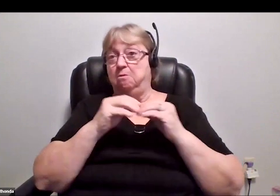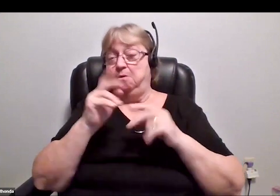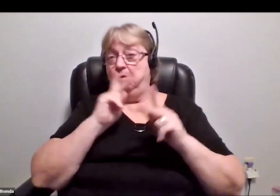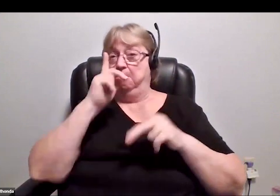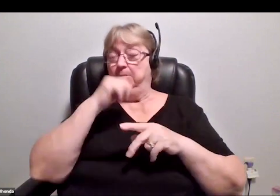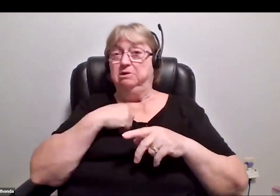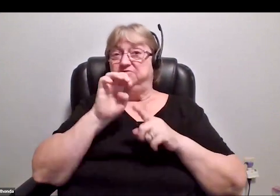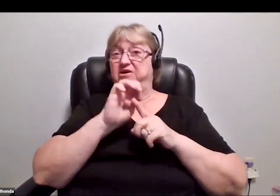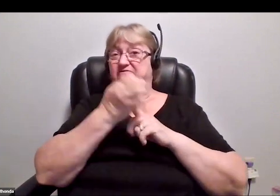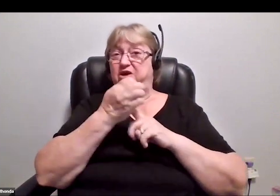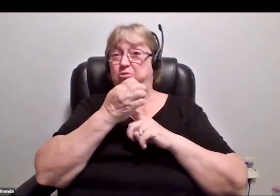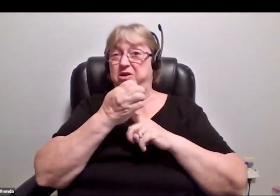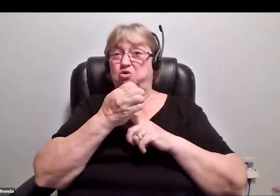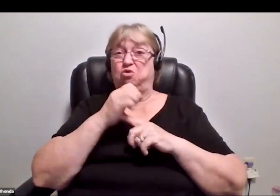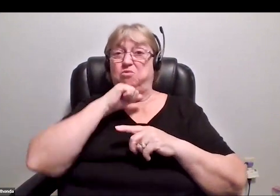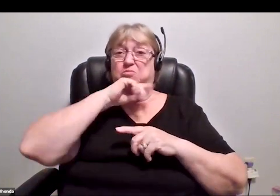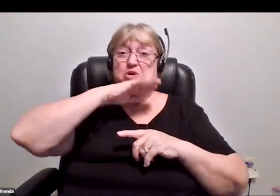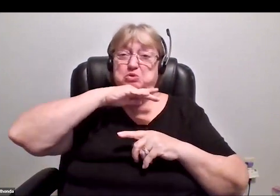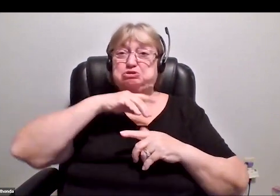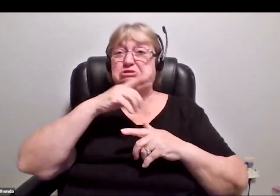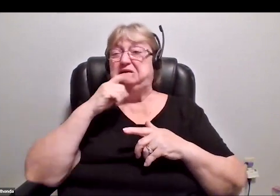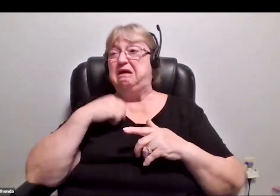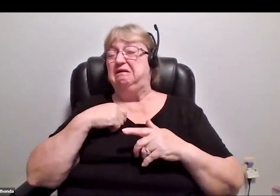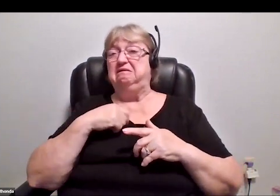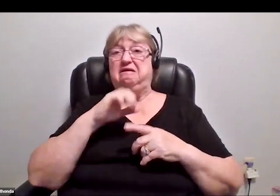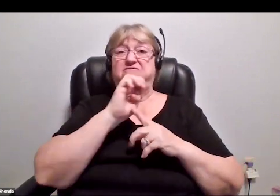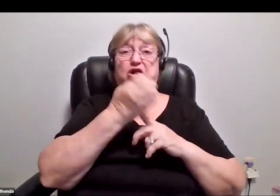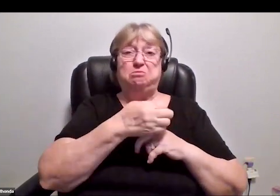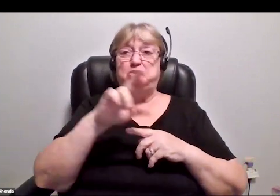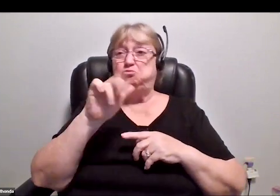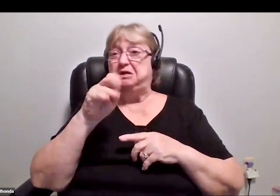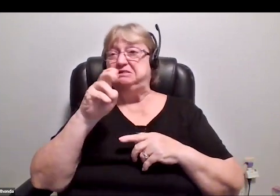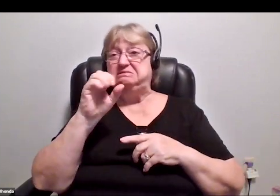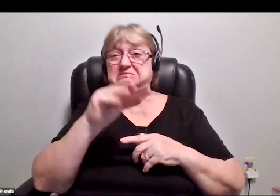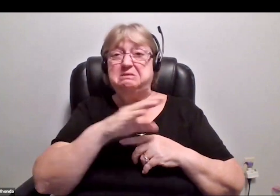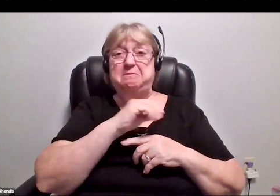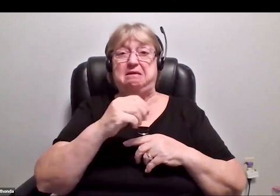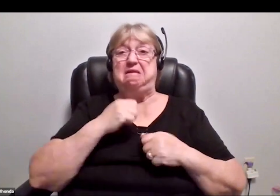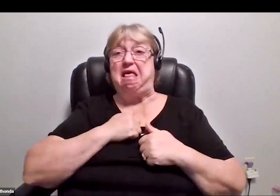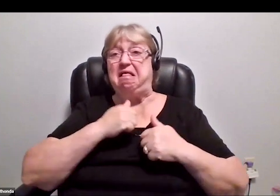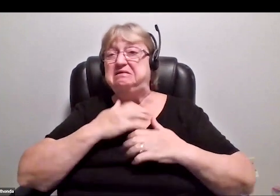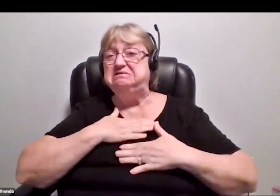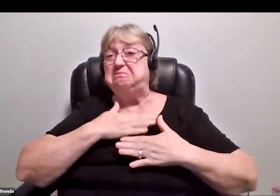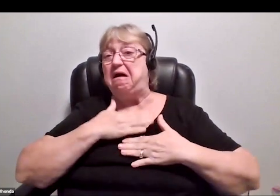and environmental racism with asthma and other breathing conditions, and there are some things that we don't even understand